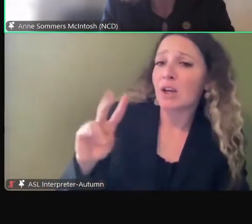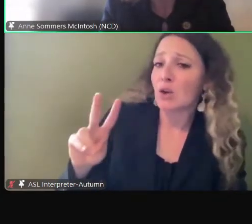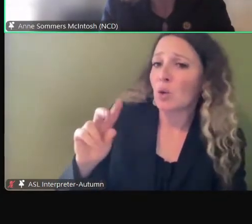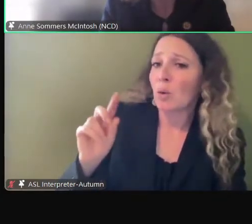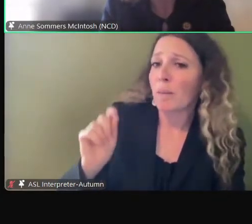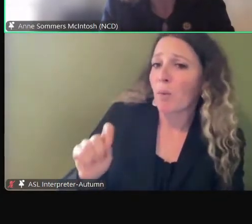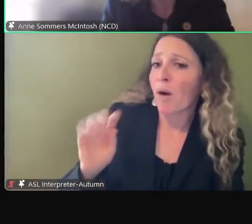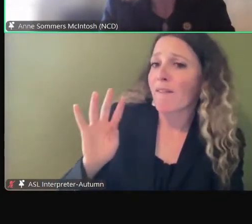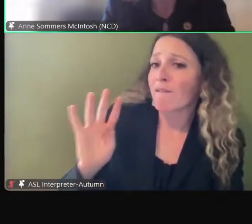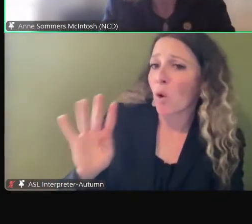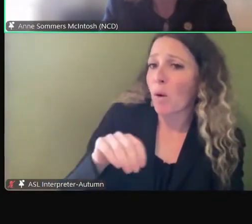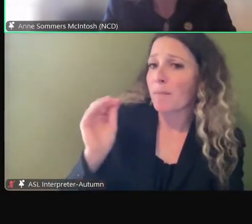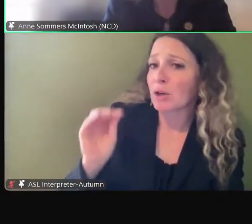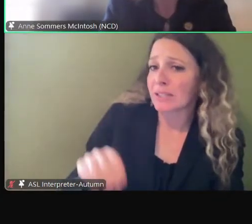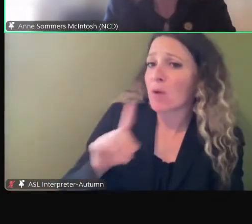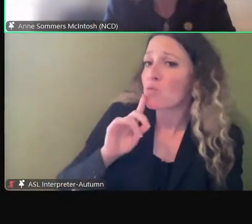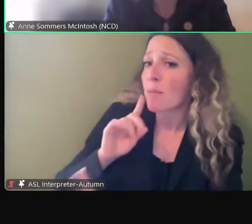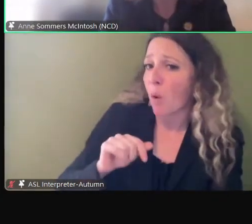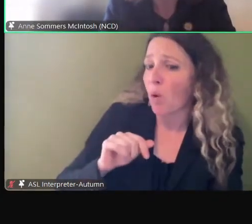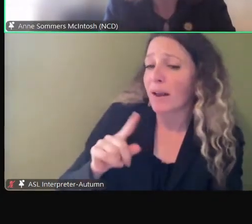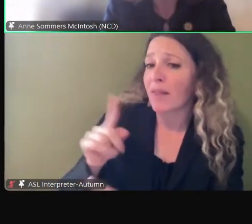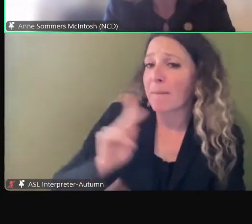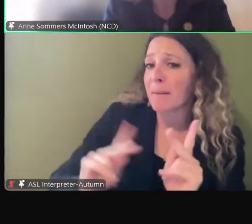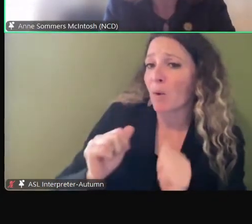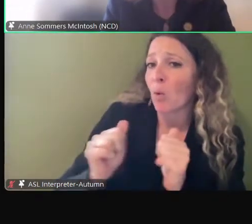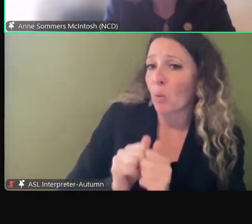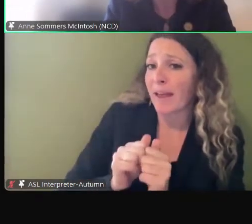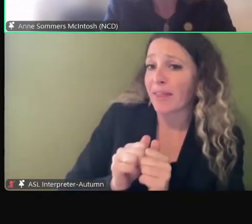reported that people with significant disabilities had a worse quality of